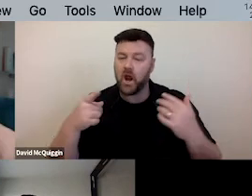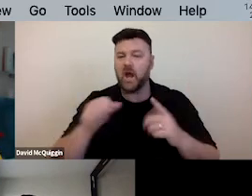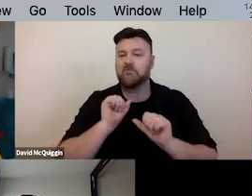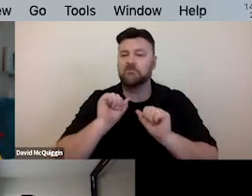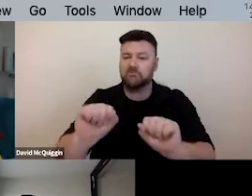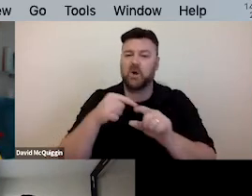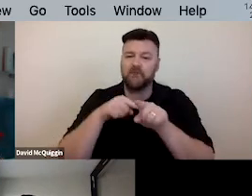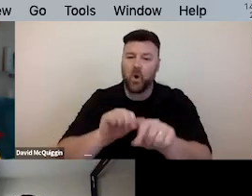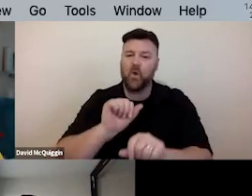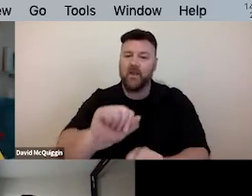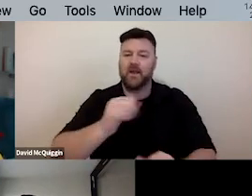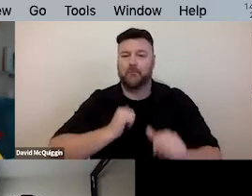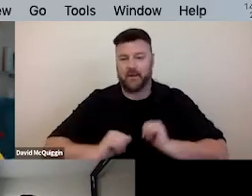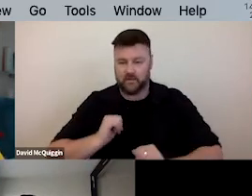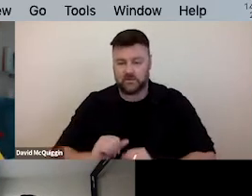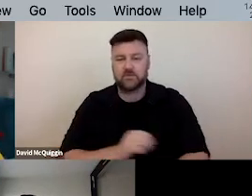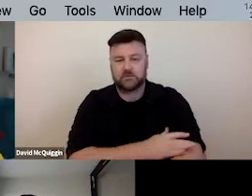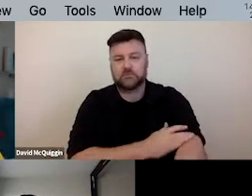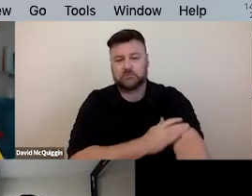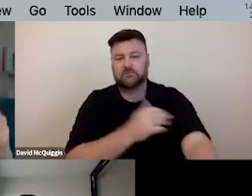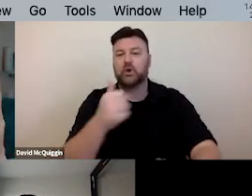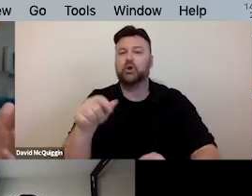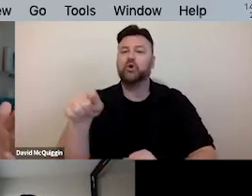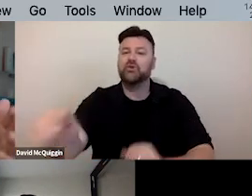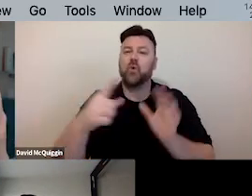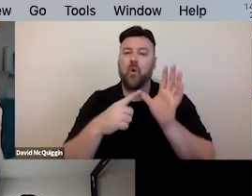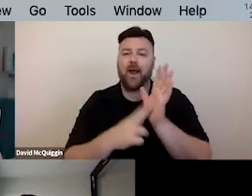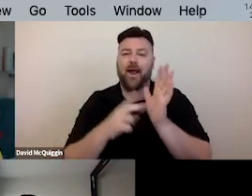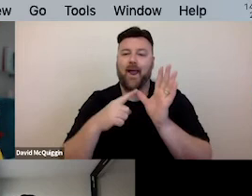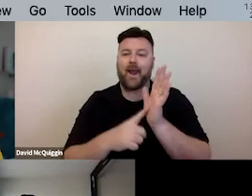Learn your analytics to figure those out. Right content to